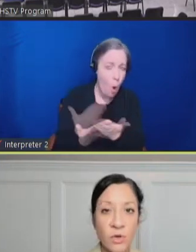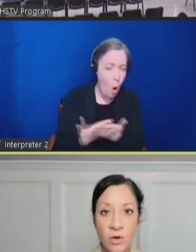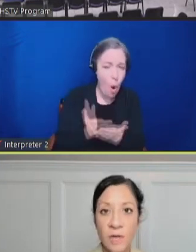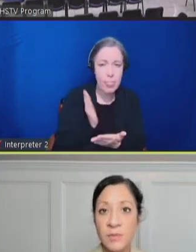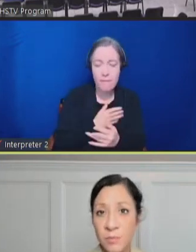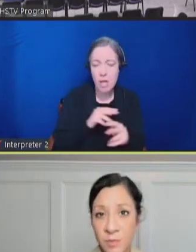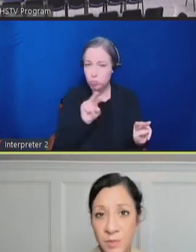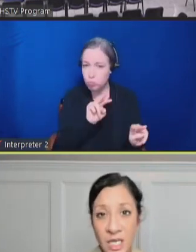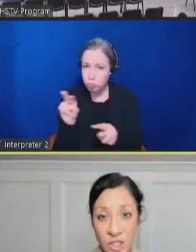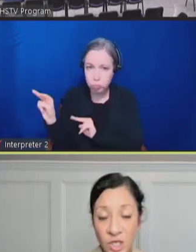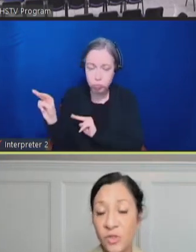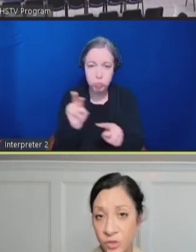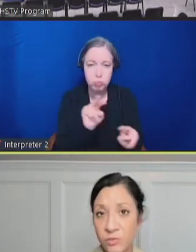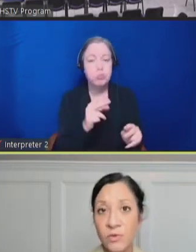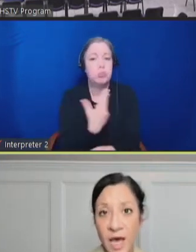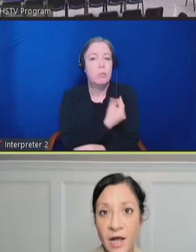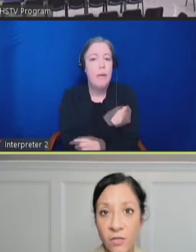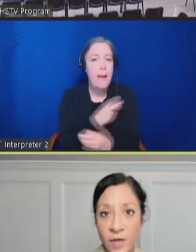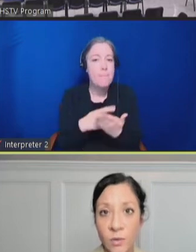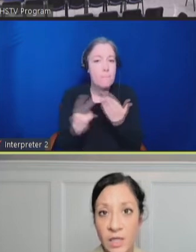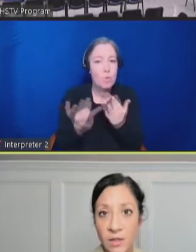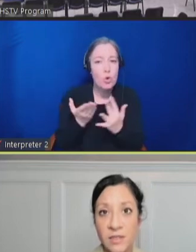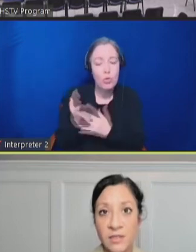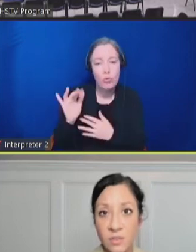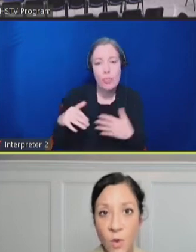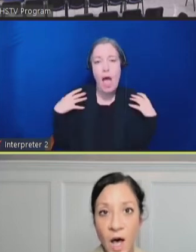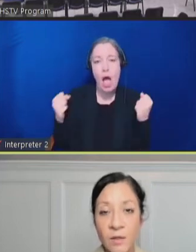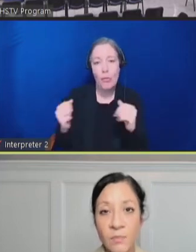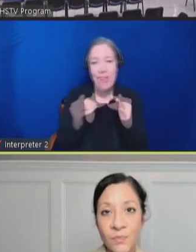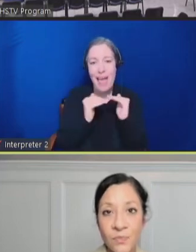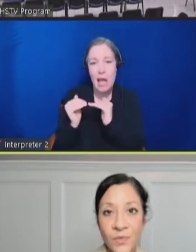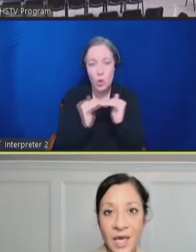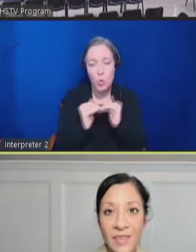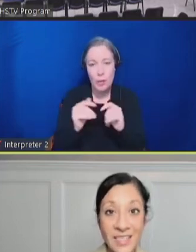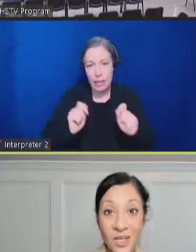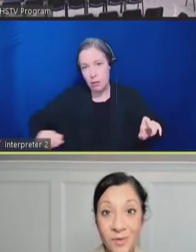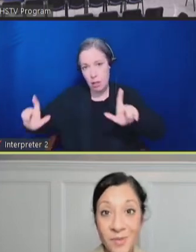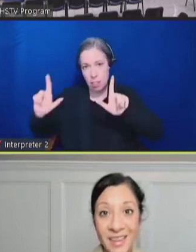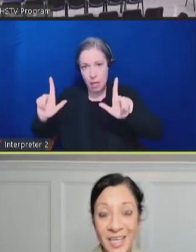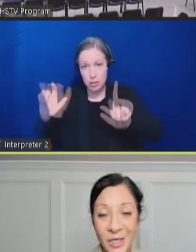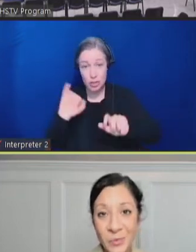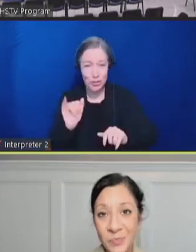programs implementation through that health equity lens as well. And that's all for me. Thank you.